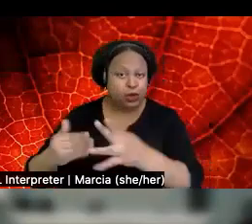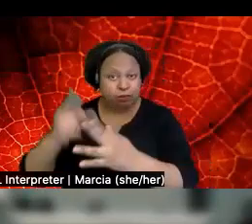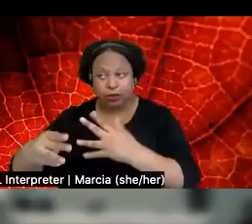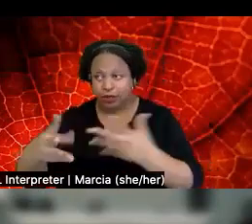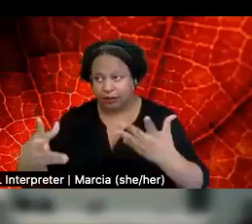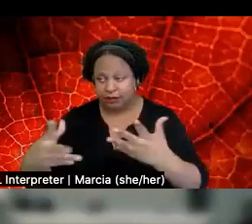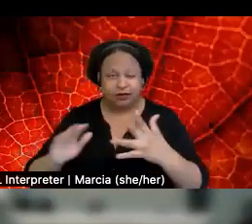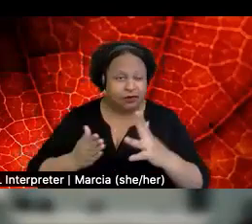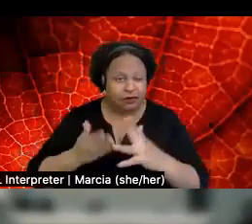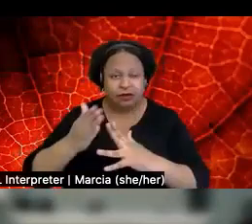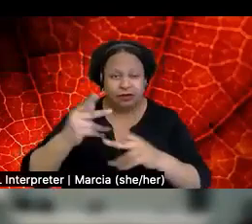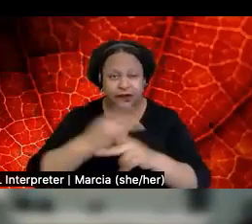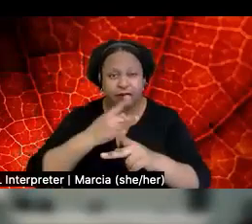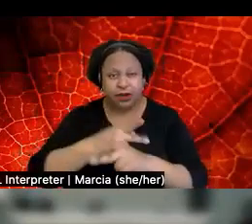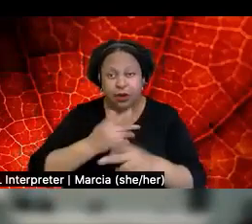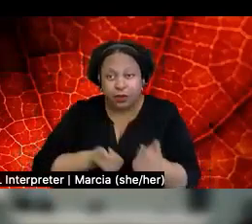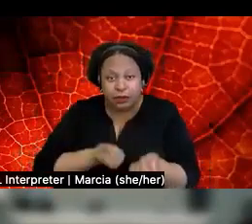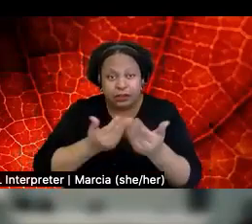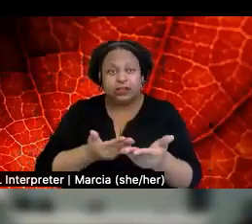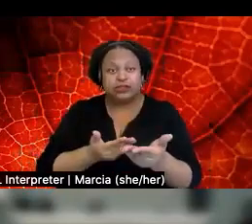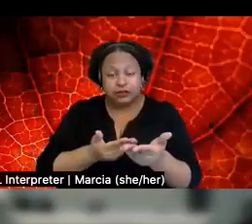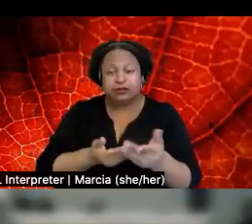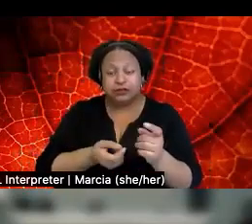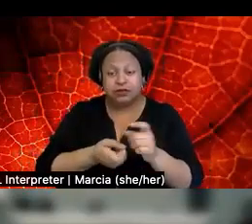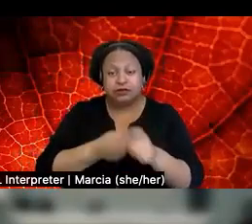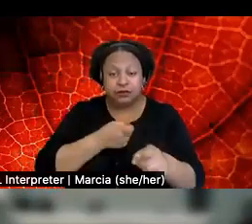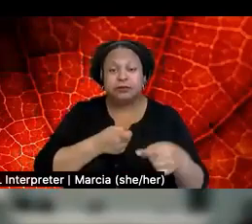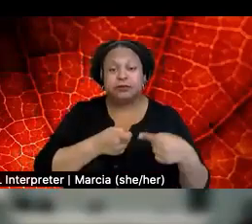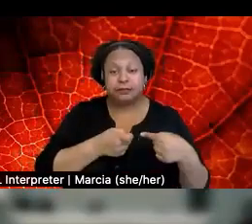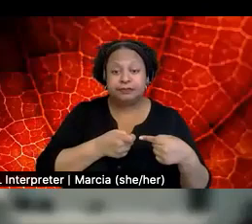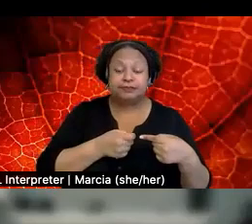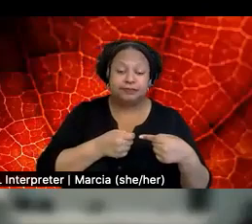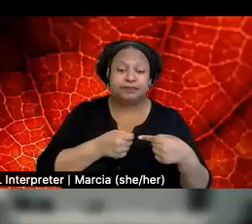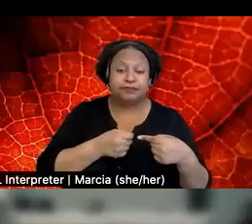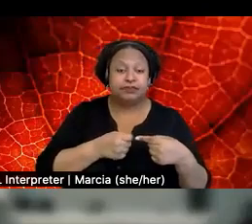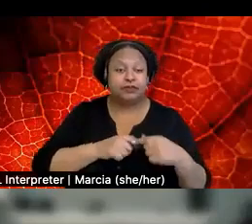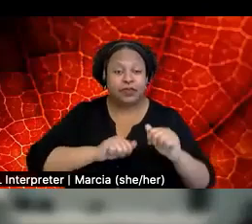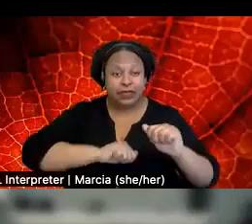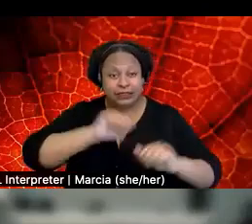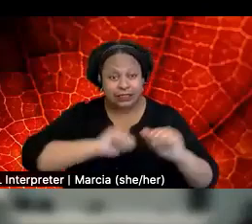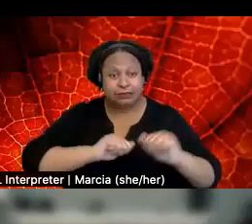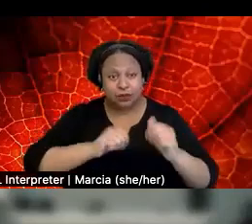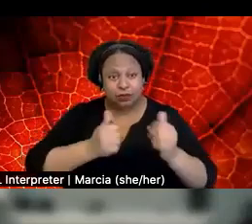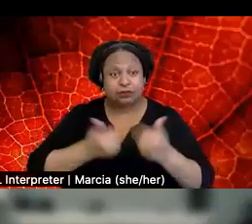recommendations that come from the assessment recommendations from accessibility services.